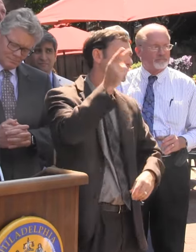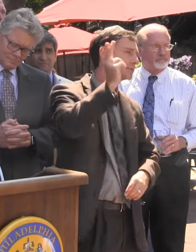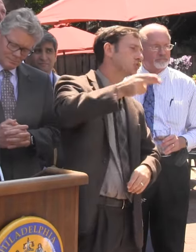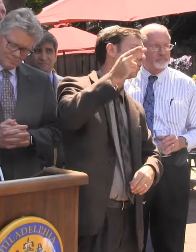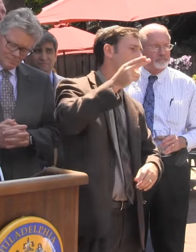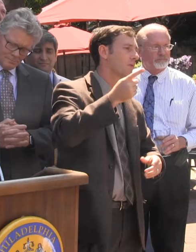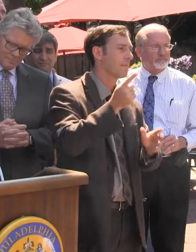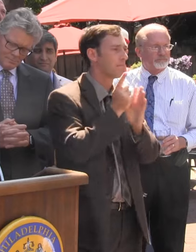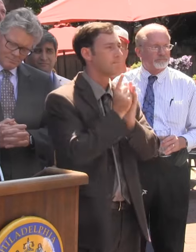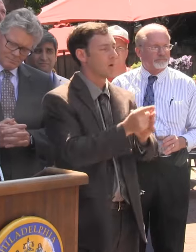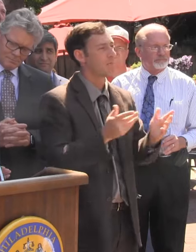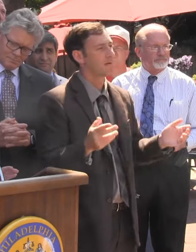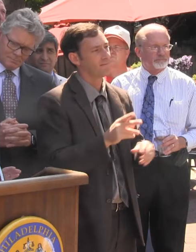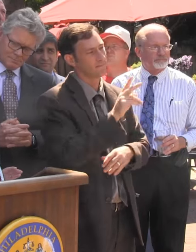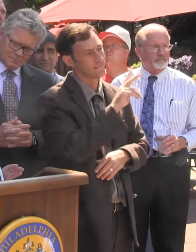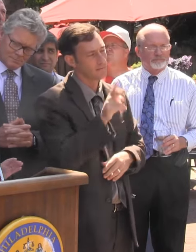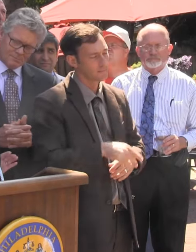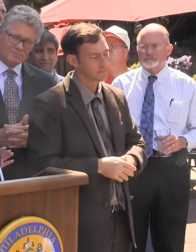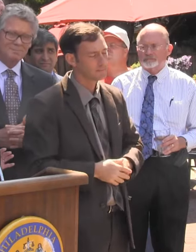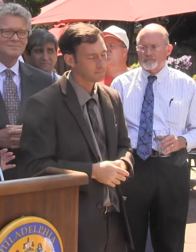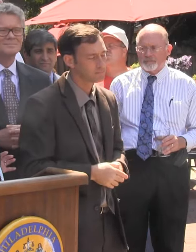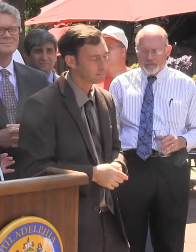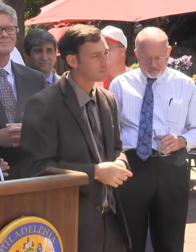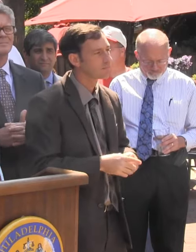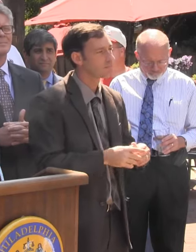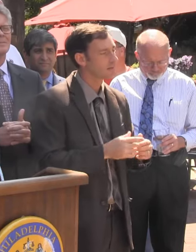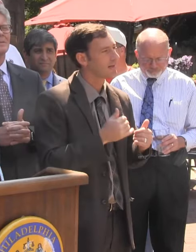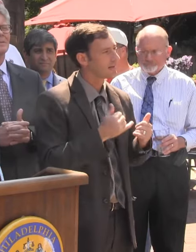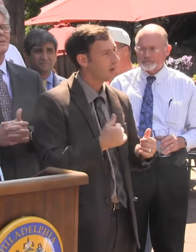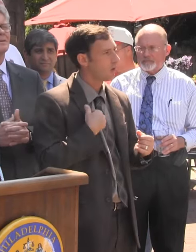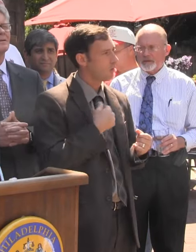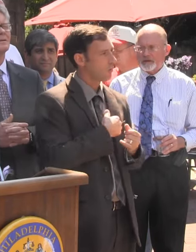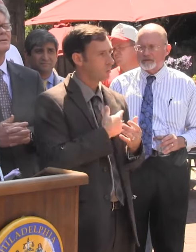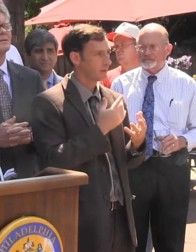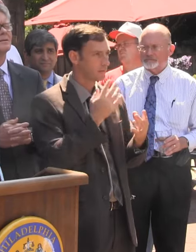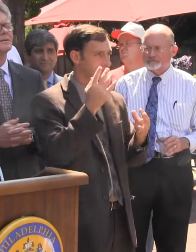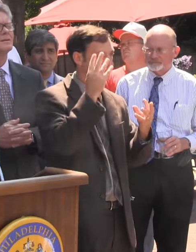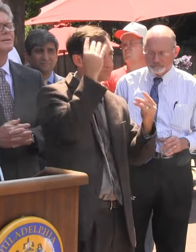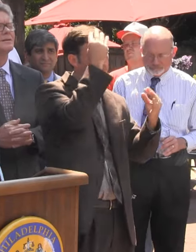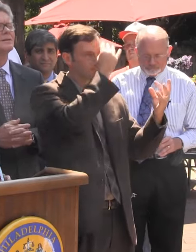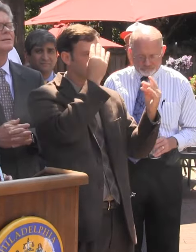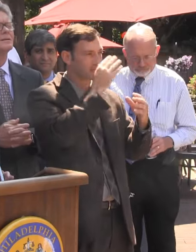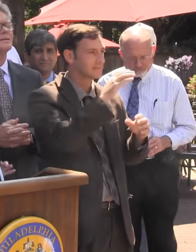Philadelphia. To start, we are re-imagining the center city area...from South Street to